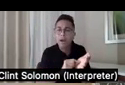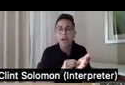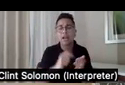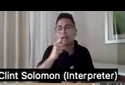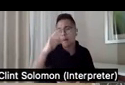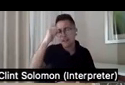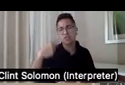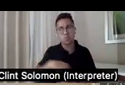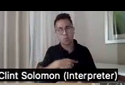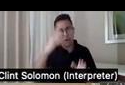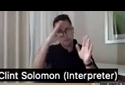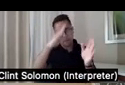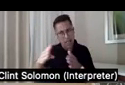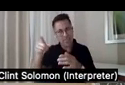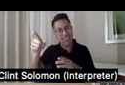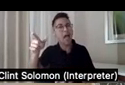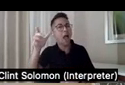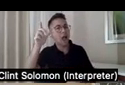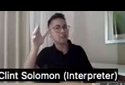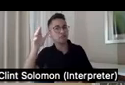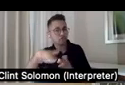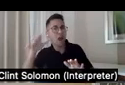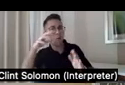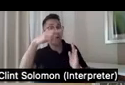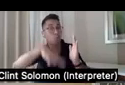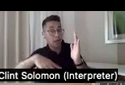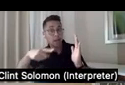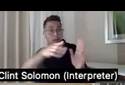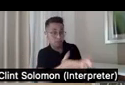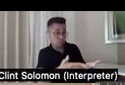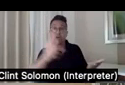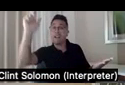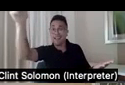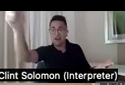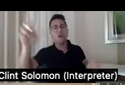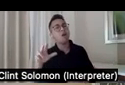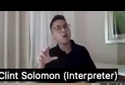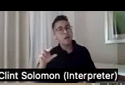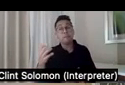print later necessarily that might be true the real reason we're doing it for pre-linguistic